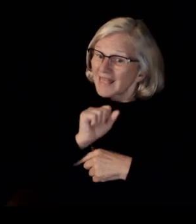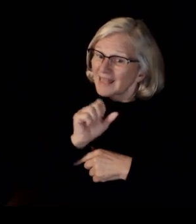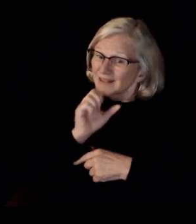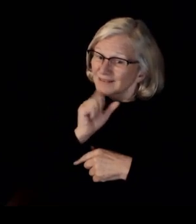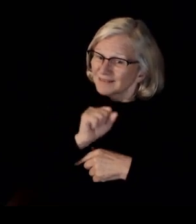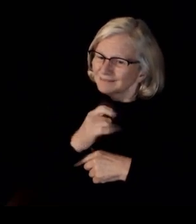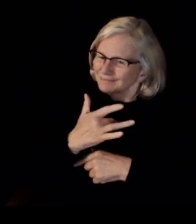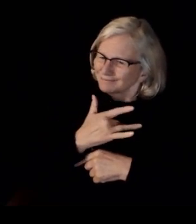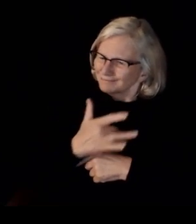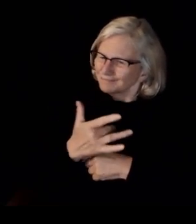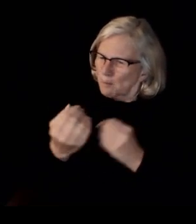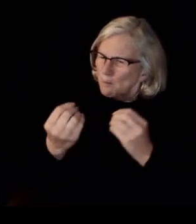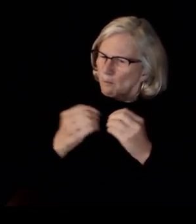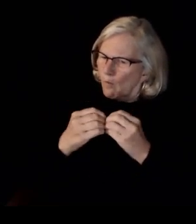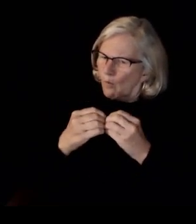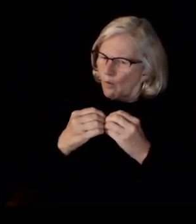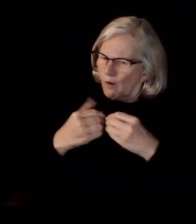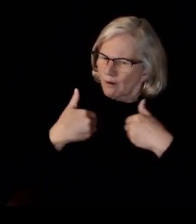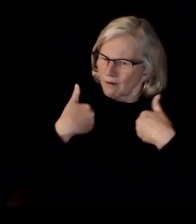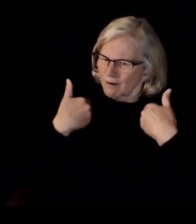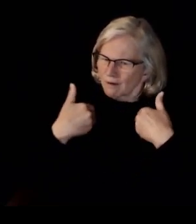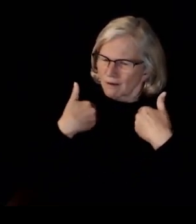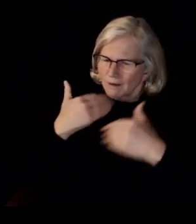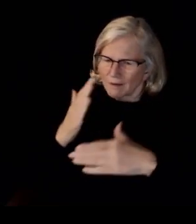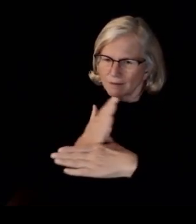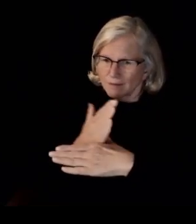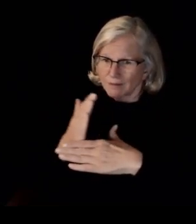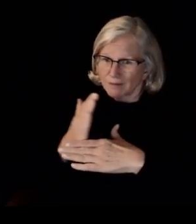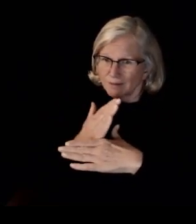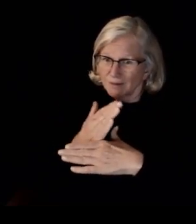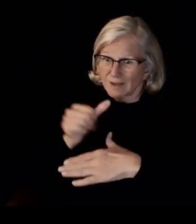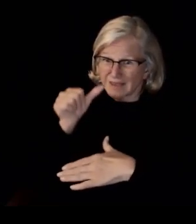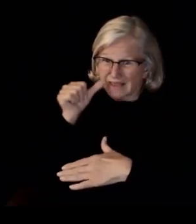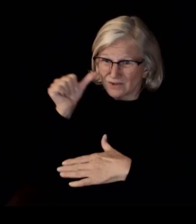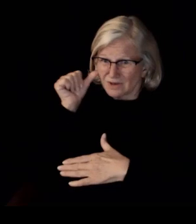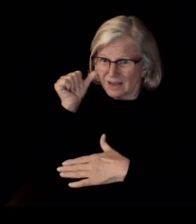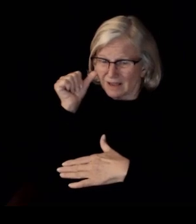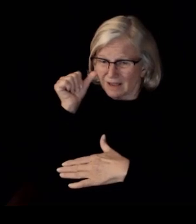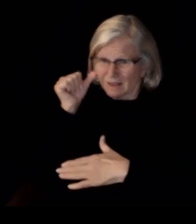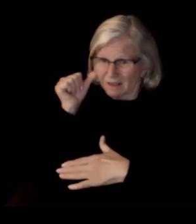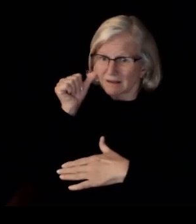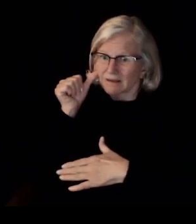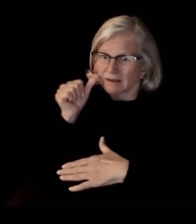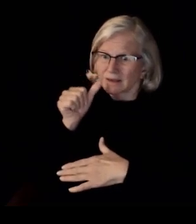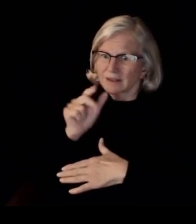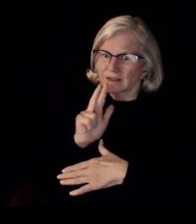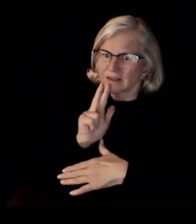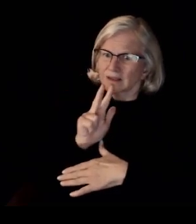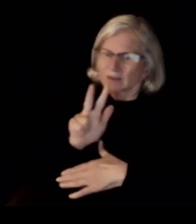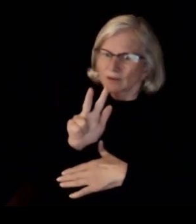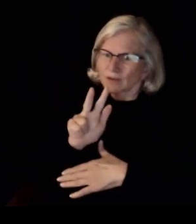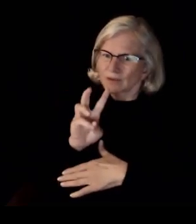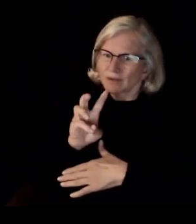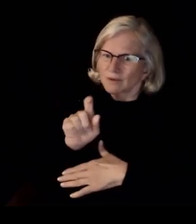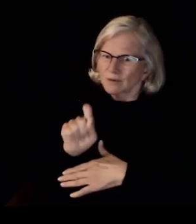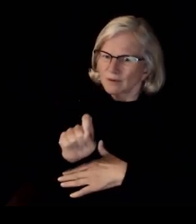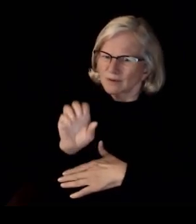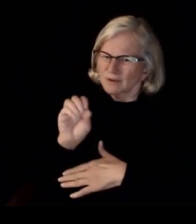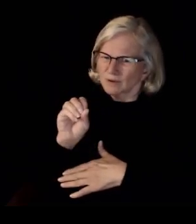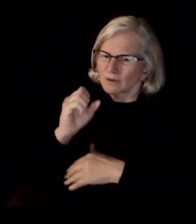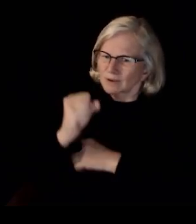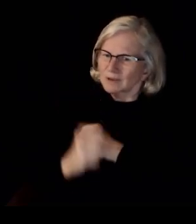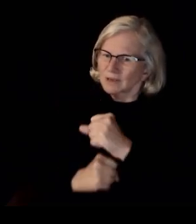median age of cases yesterday was reached 36.0 years so that is a drop of more than